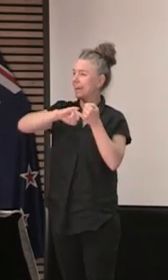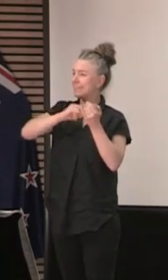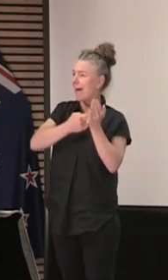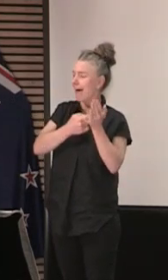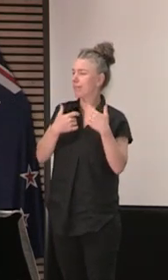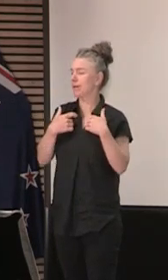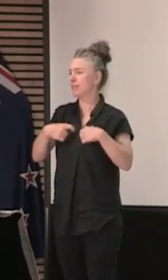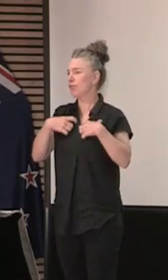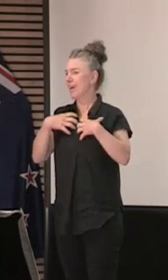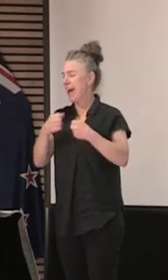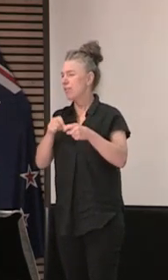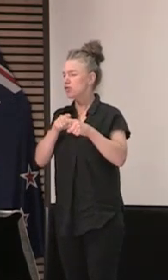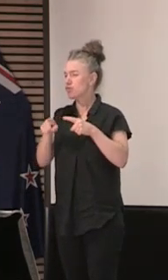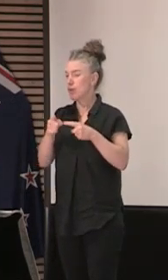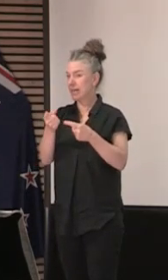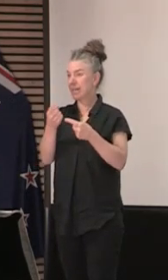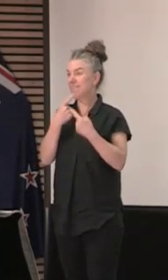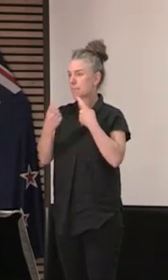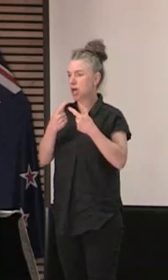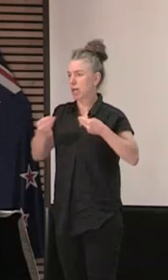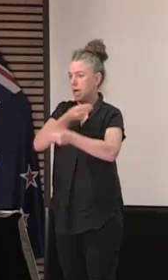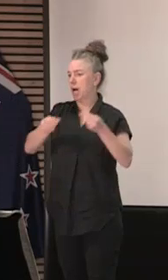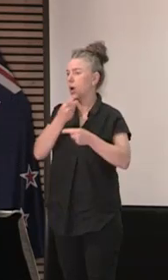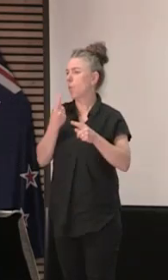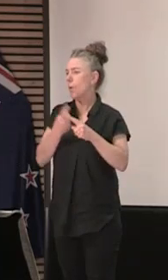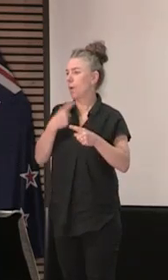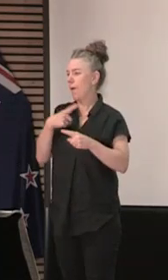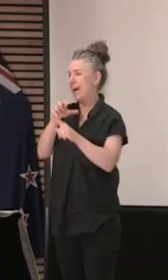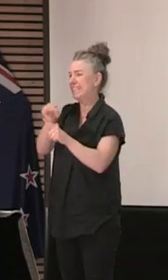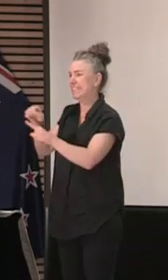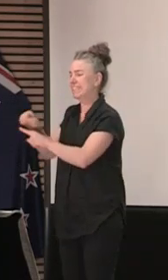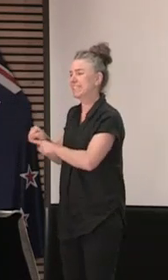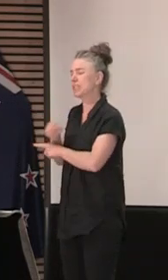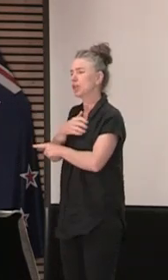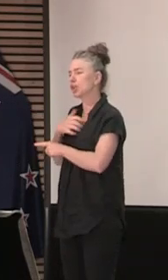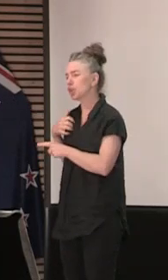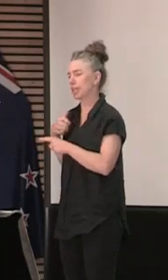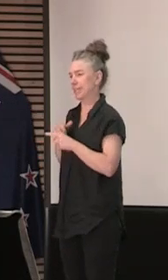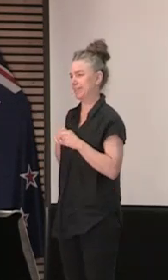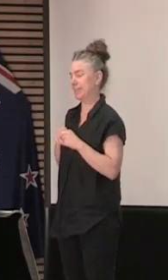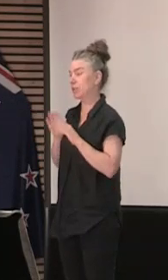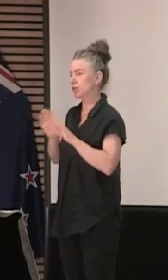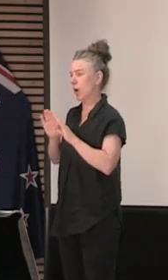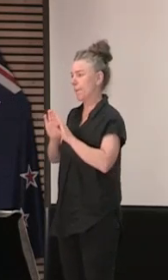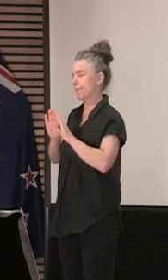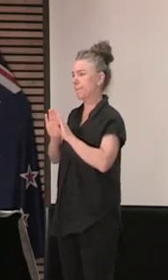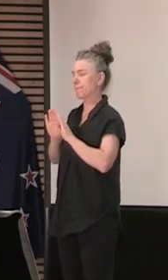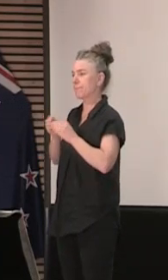. about the timing of the onset. of symptoms and of diagnosis. . of new cases. And also the. proportion of close contacts.